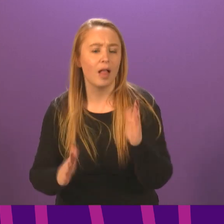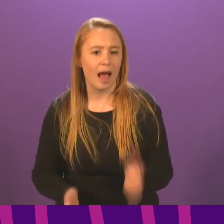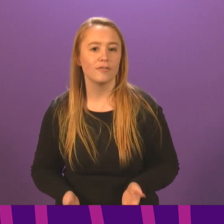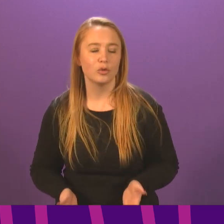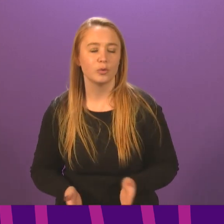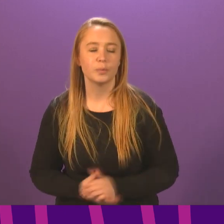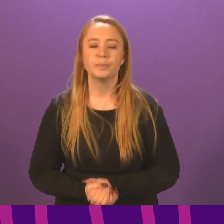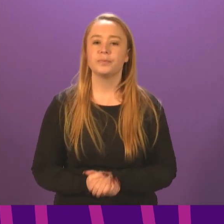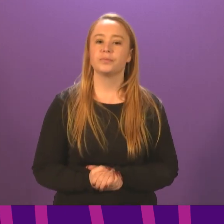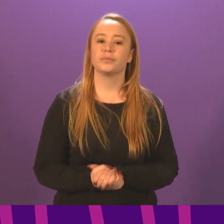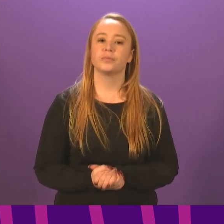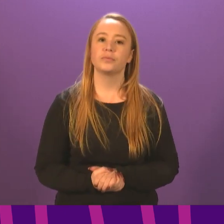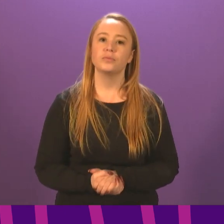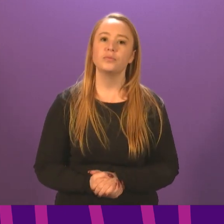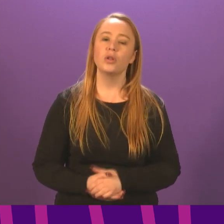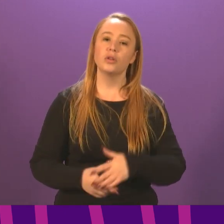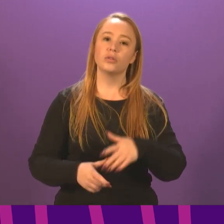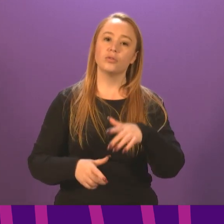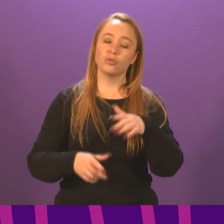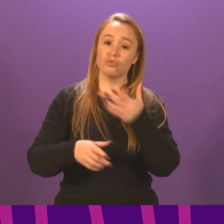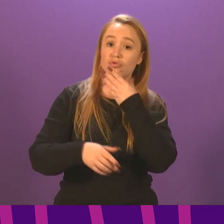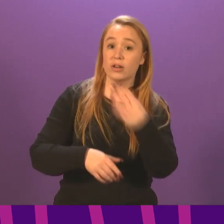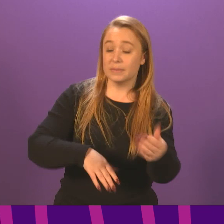People have different views on what we should do over Christmas. I do not think that the